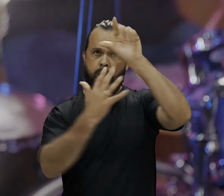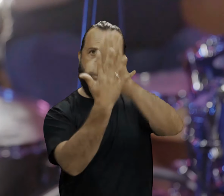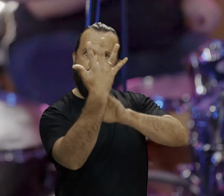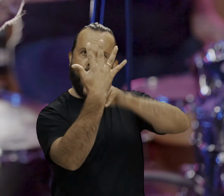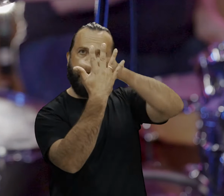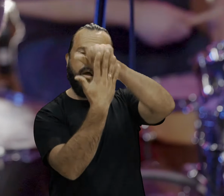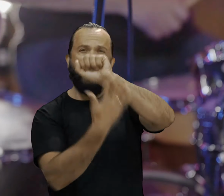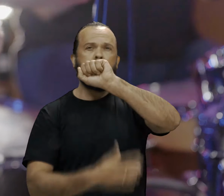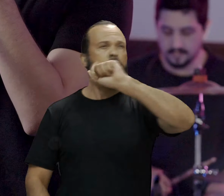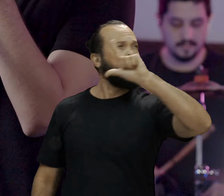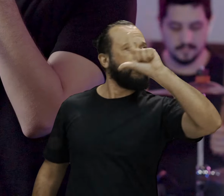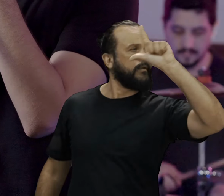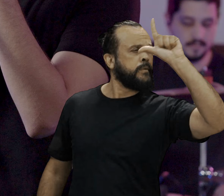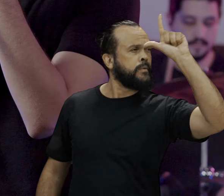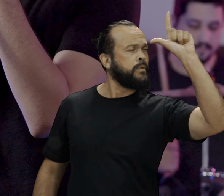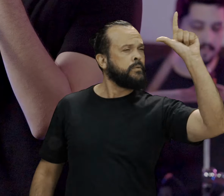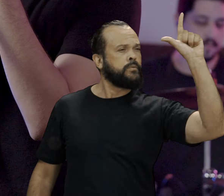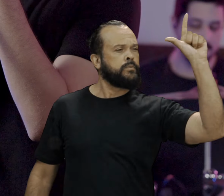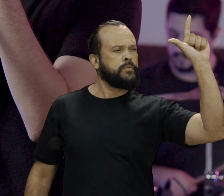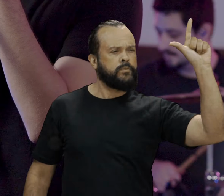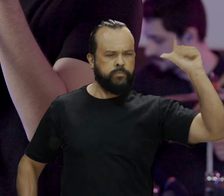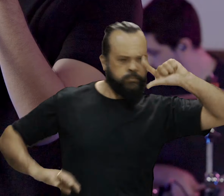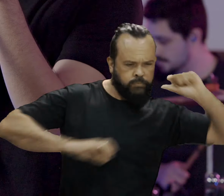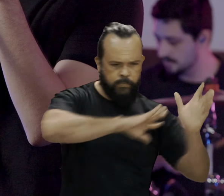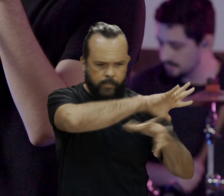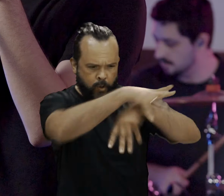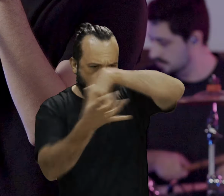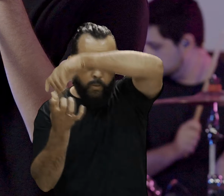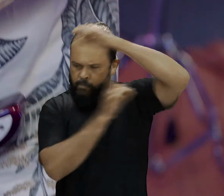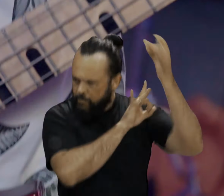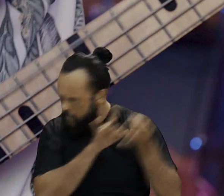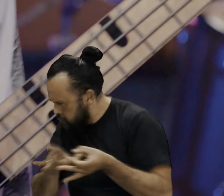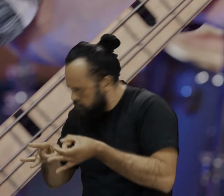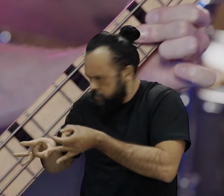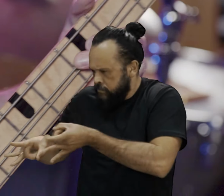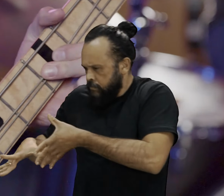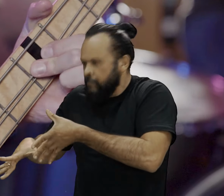I'm tired of looking back